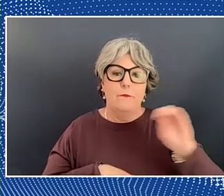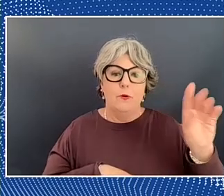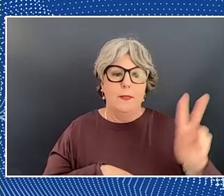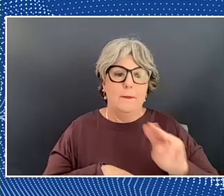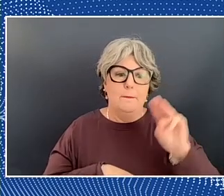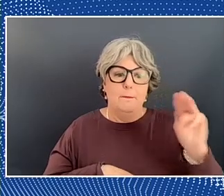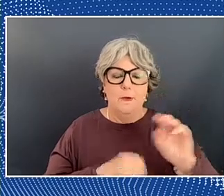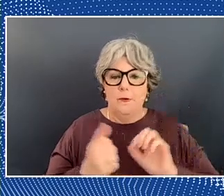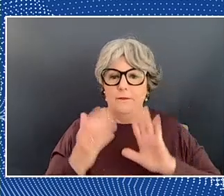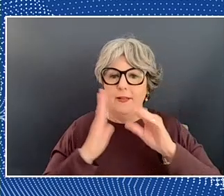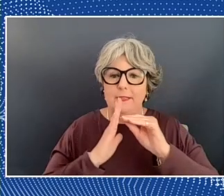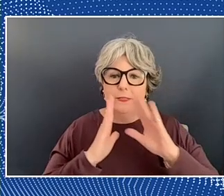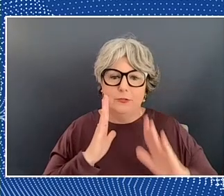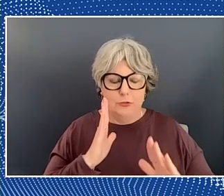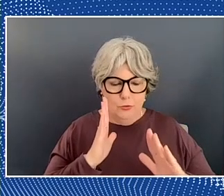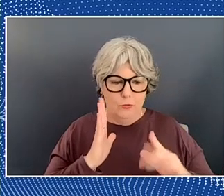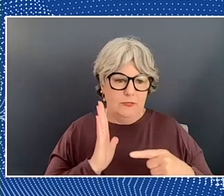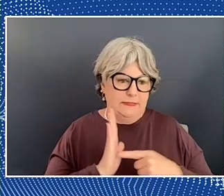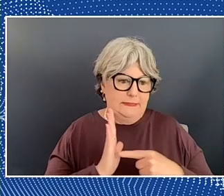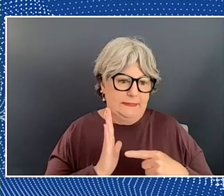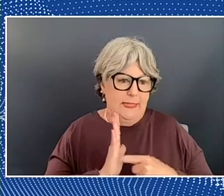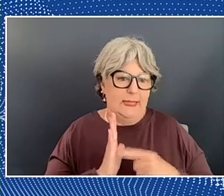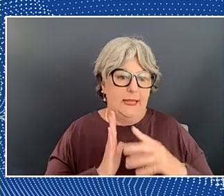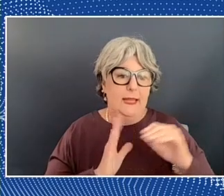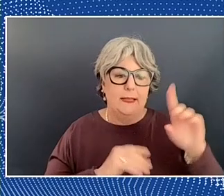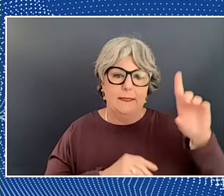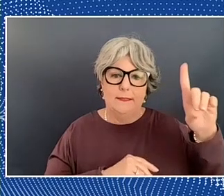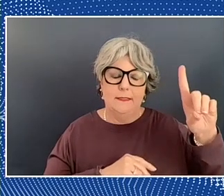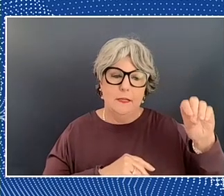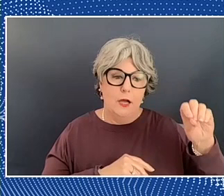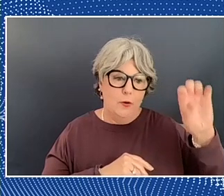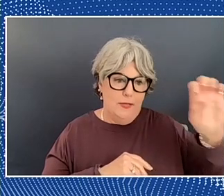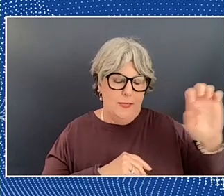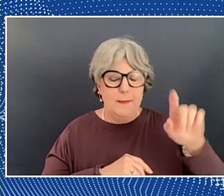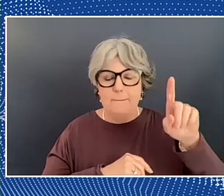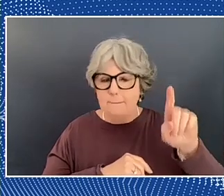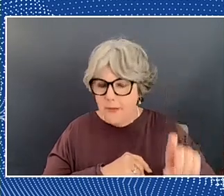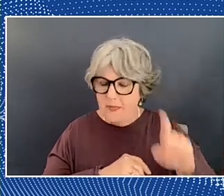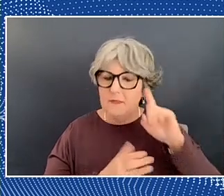student loan debt and the Department of Education must recognize the profound